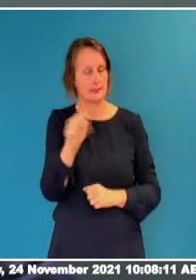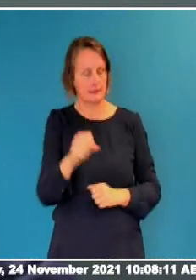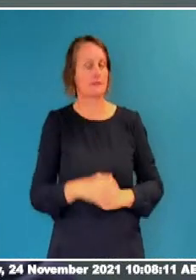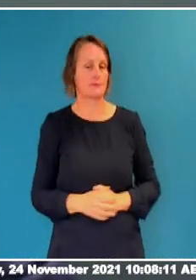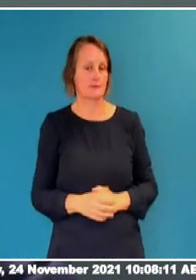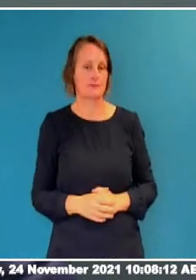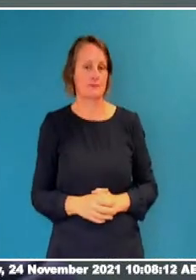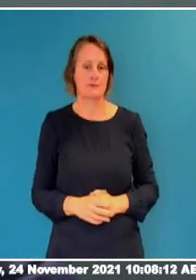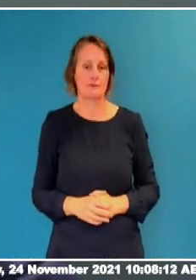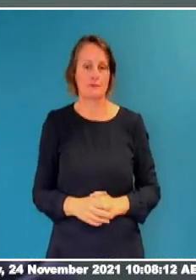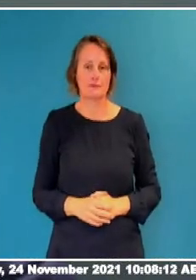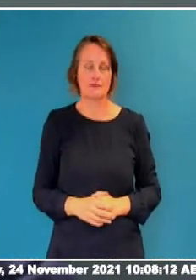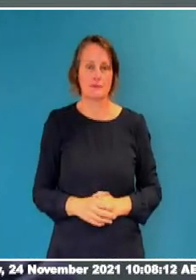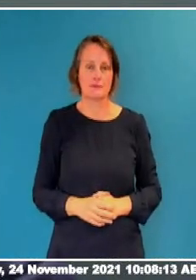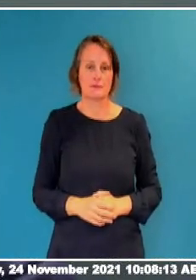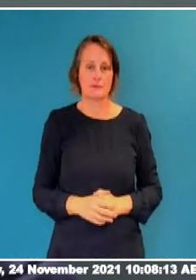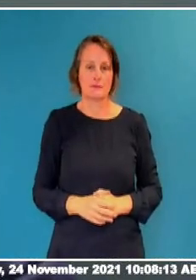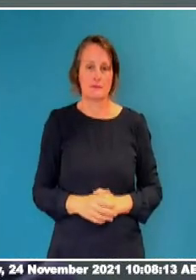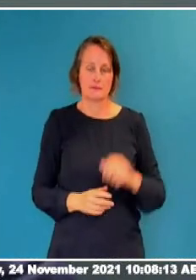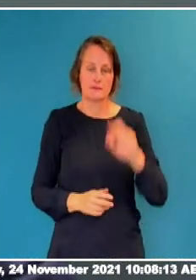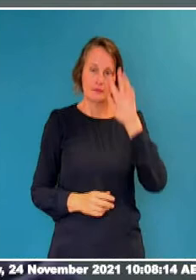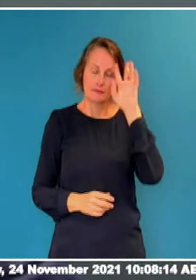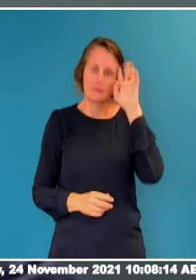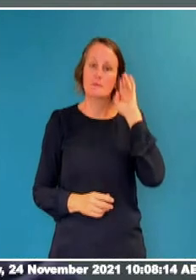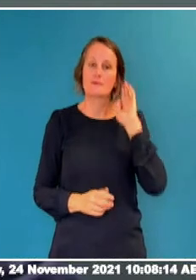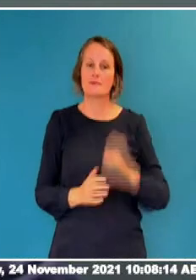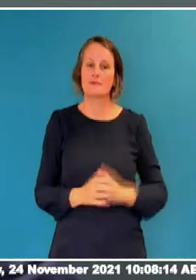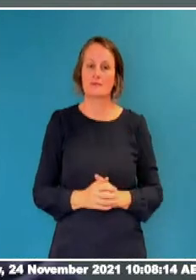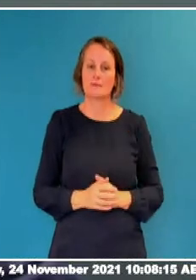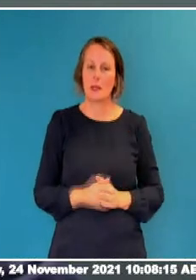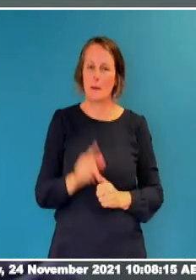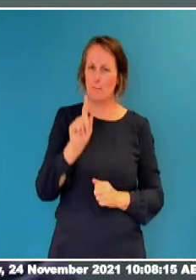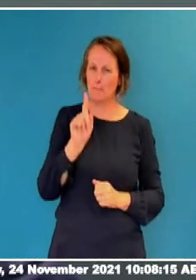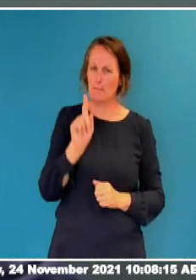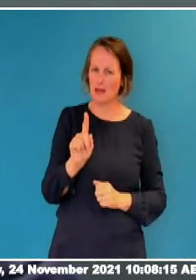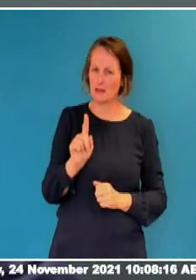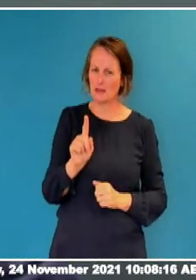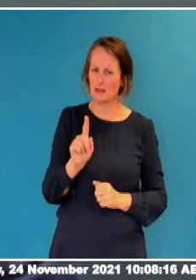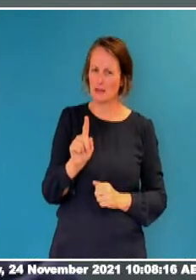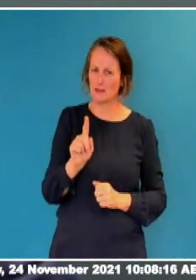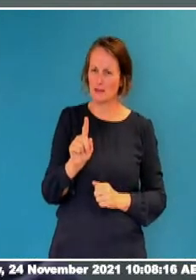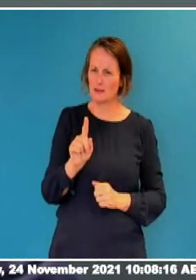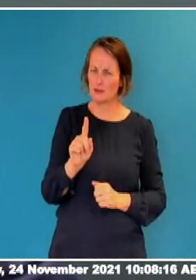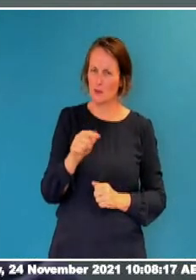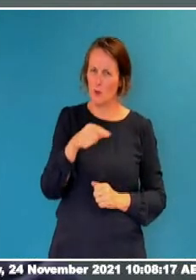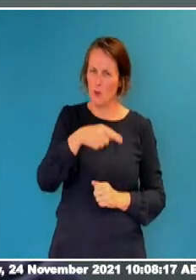But you aren't able to say, out of all of those people across more than a